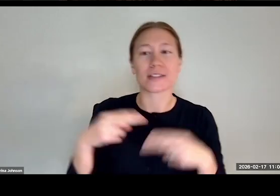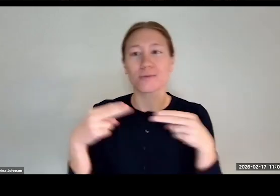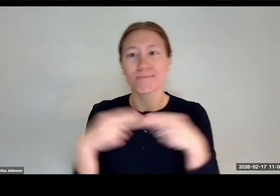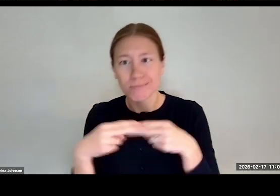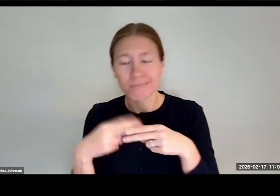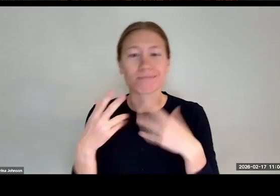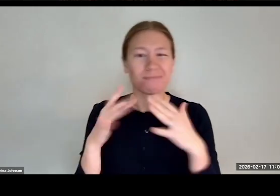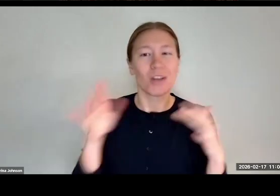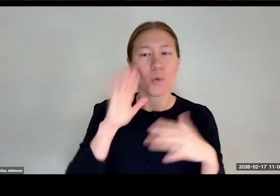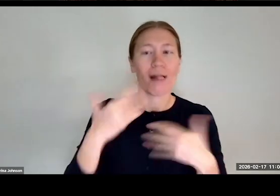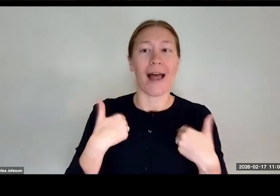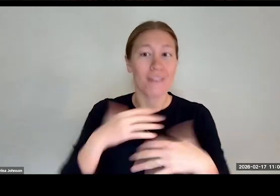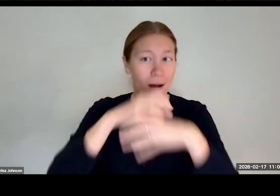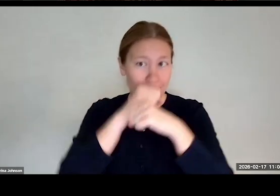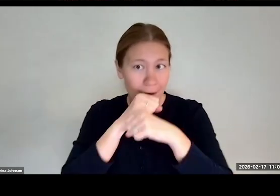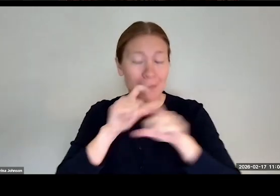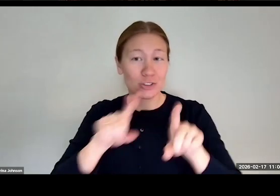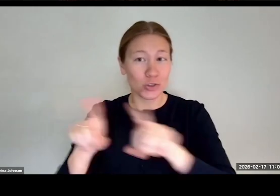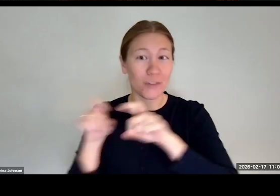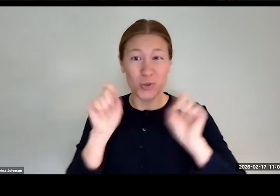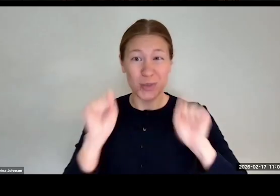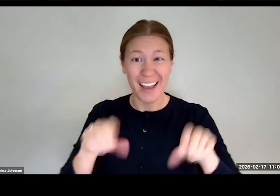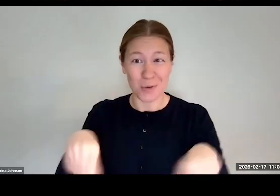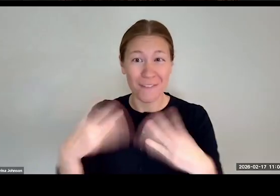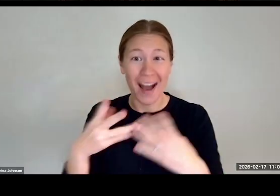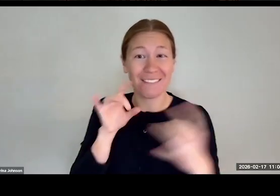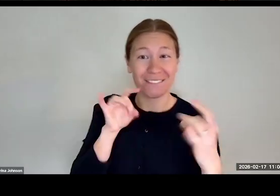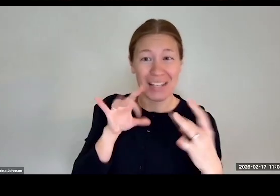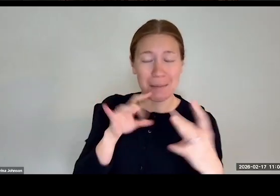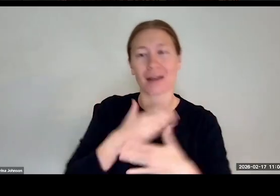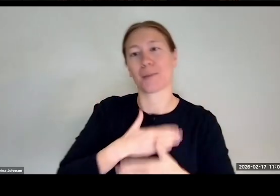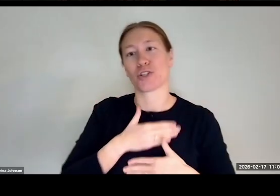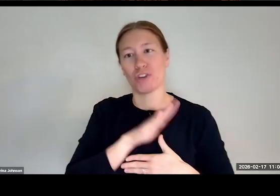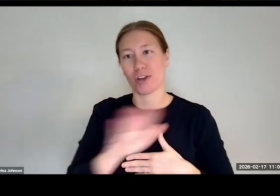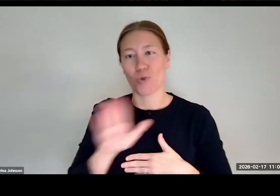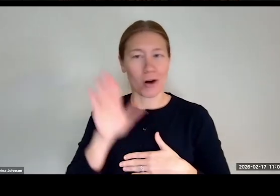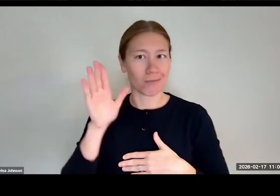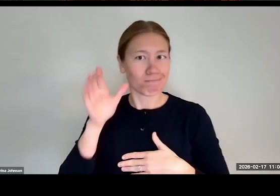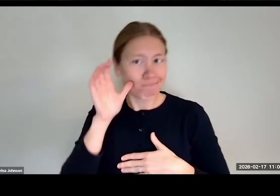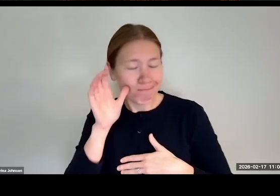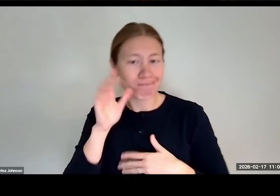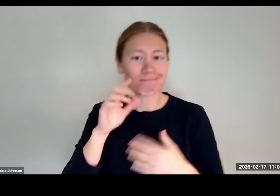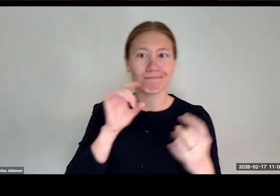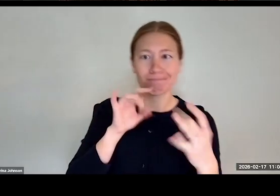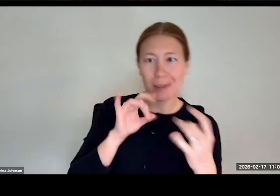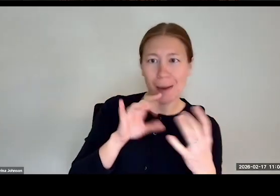where you can provide feedback on the session. I would really appreciate it if you would fill that out so I know what to keep in this session moving forward